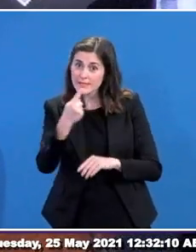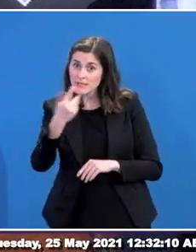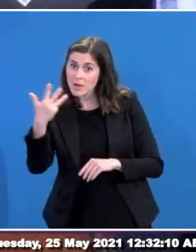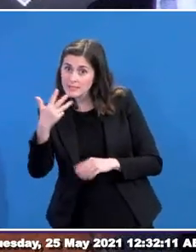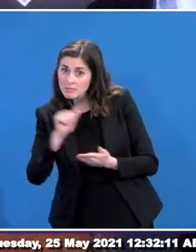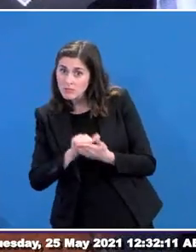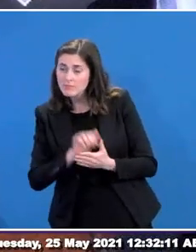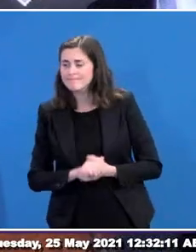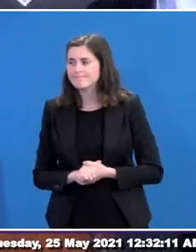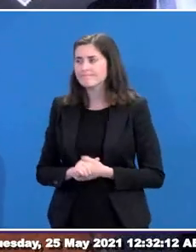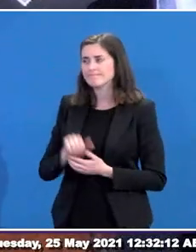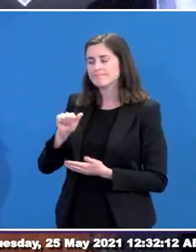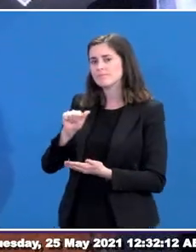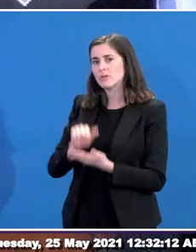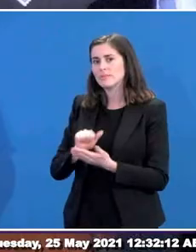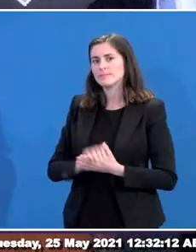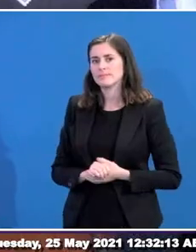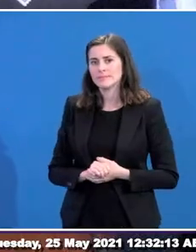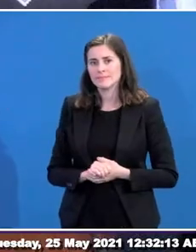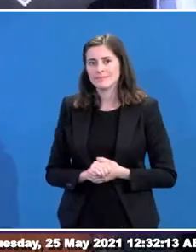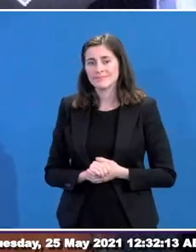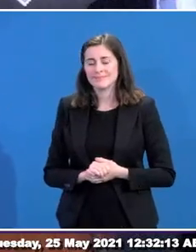Now, things came to a head in June 2019.